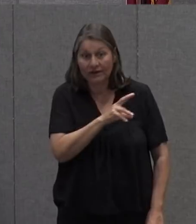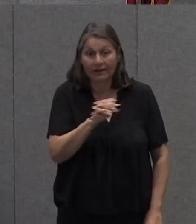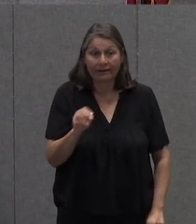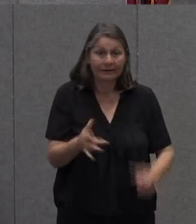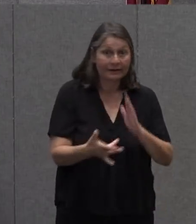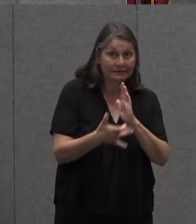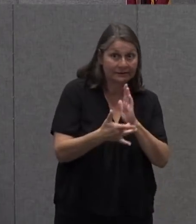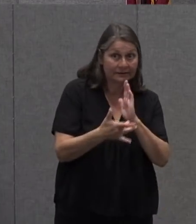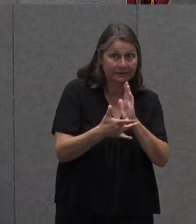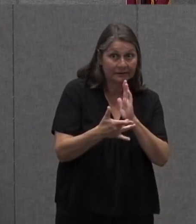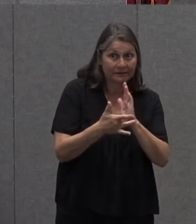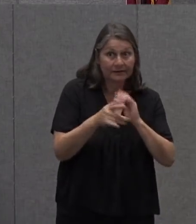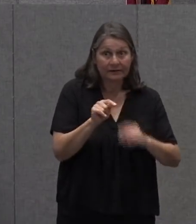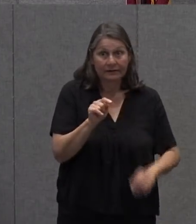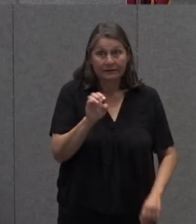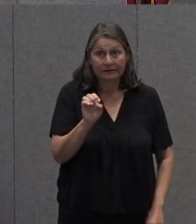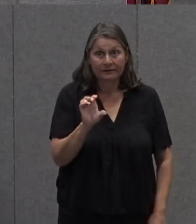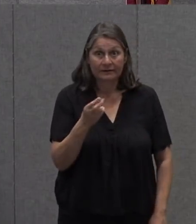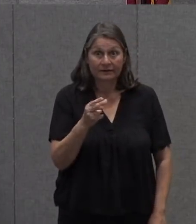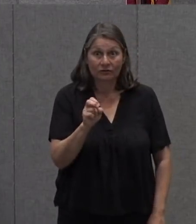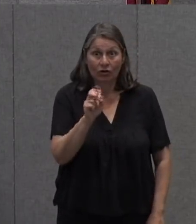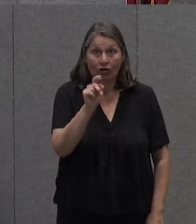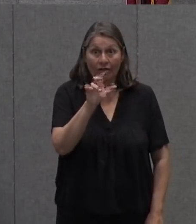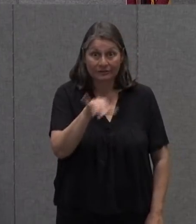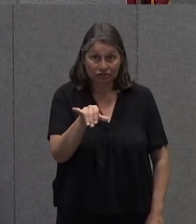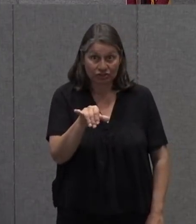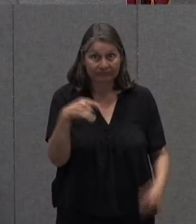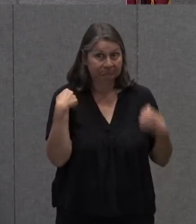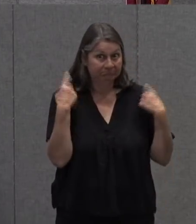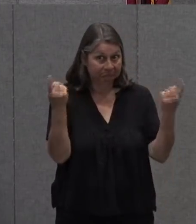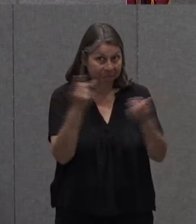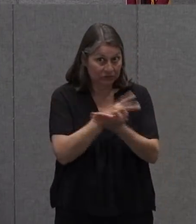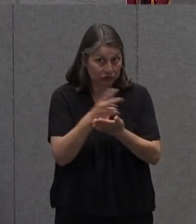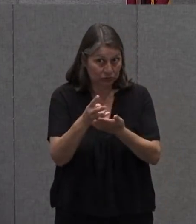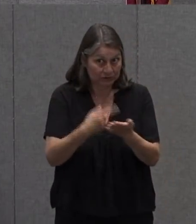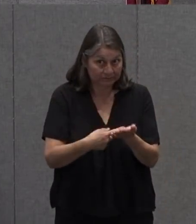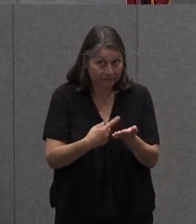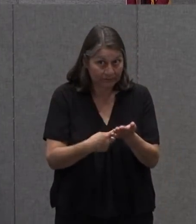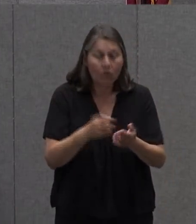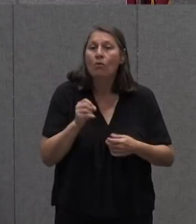over the last two weeks. Or you can choose something different like I did.